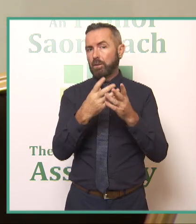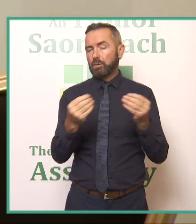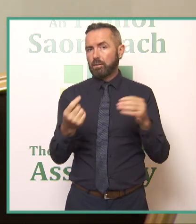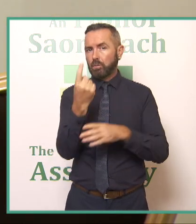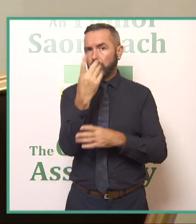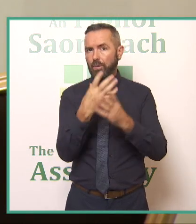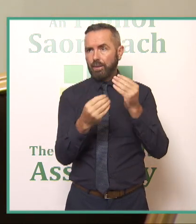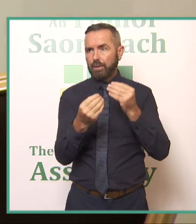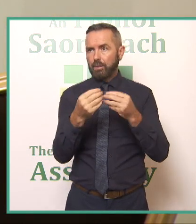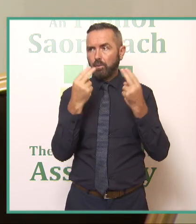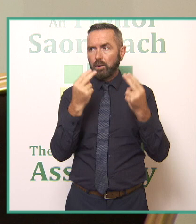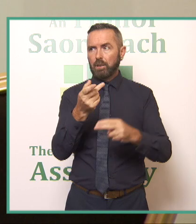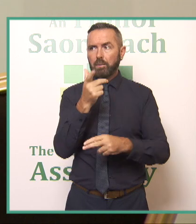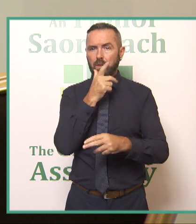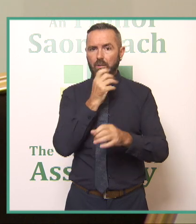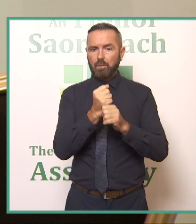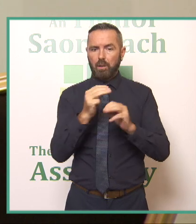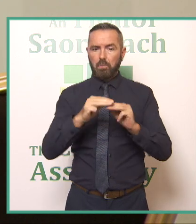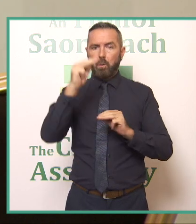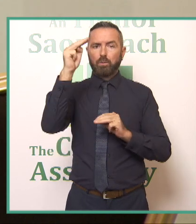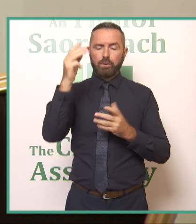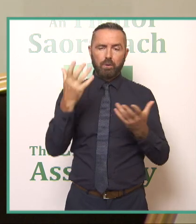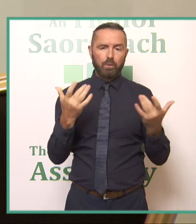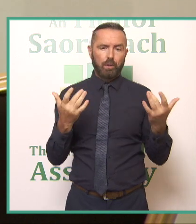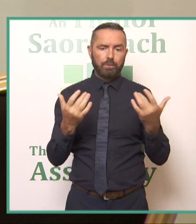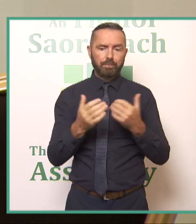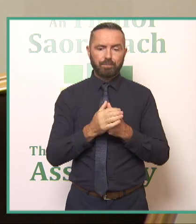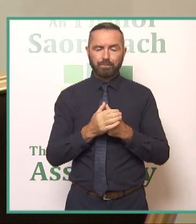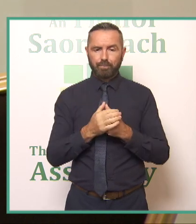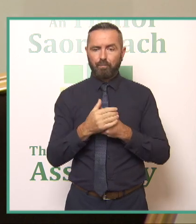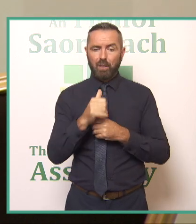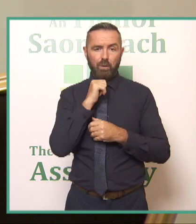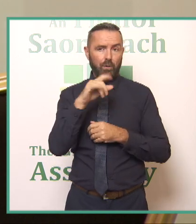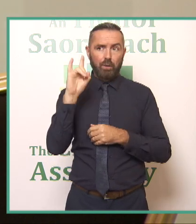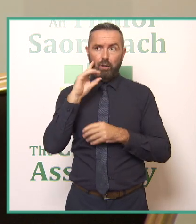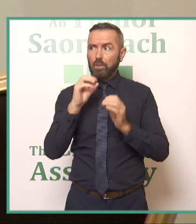thing that we need to be talking about above all else and I haven't really heard it mentioned and